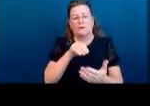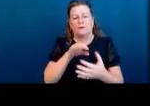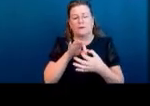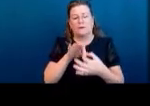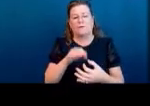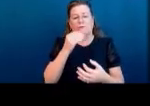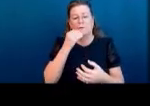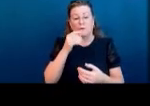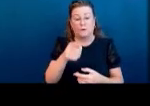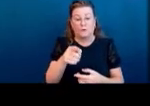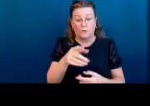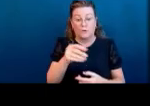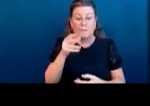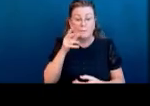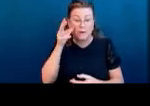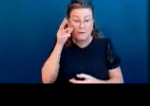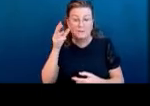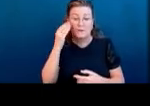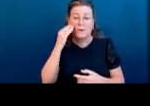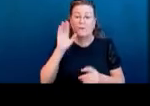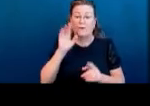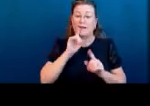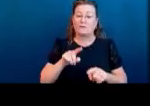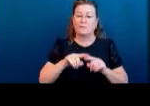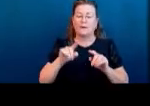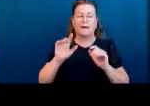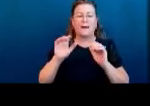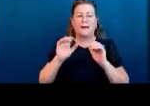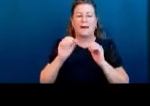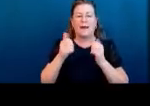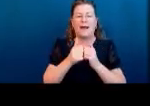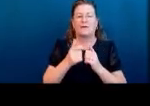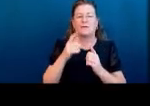answer to? It's just finding that opening and being a little